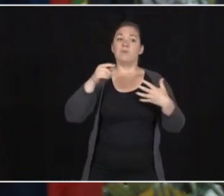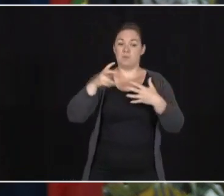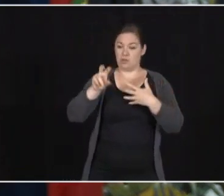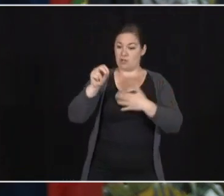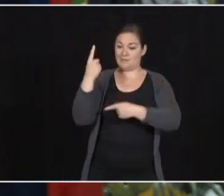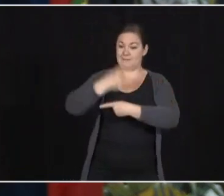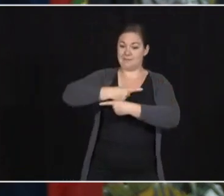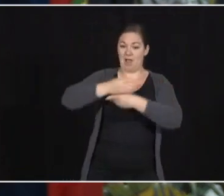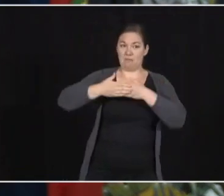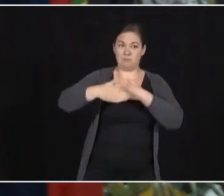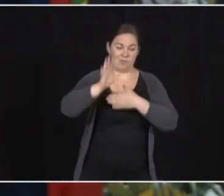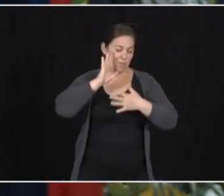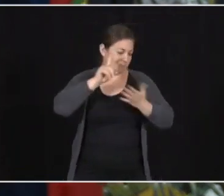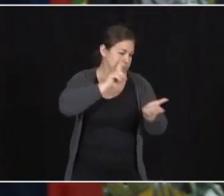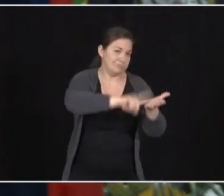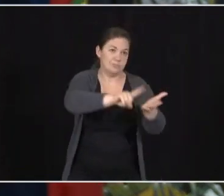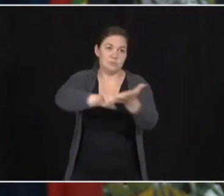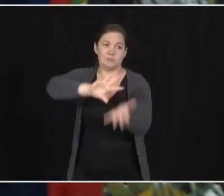With respect to yesterday's announcement about alternative management being appointed